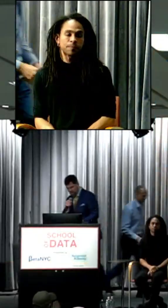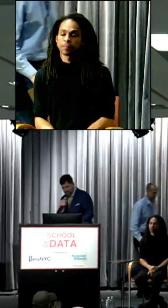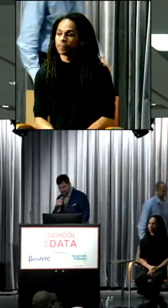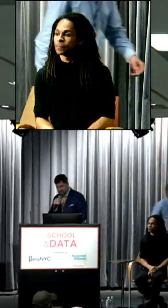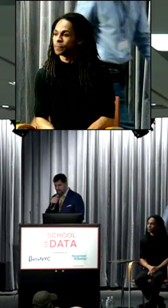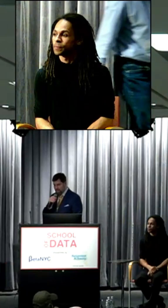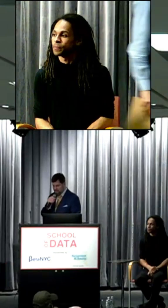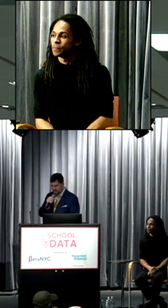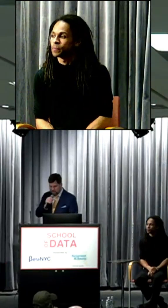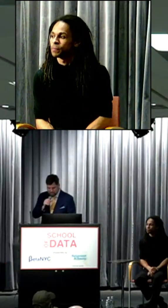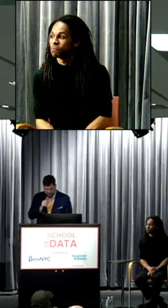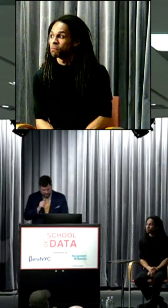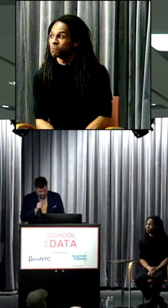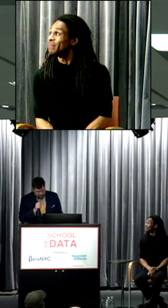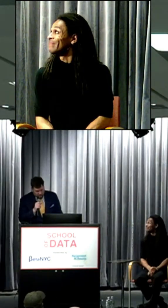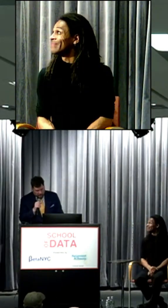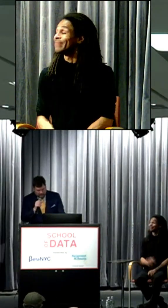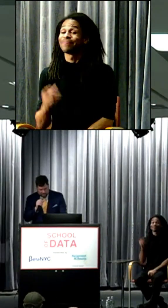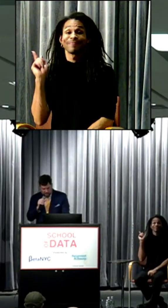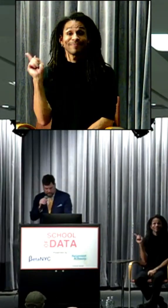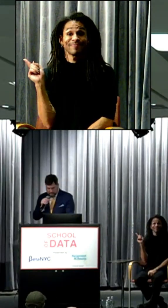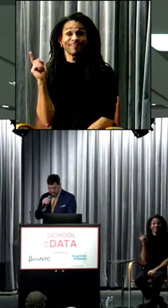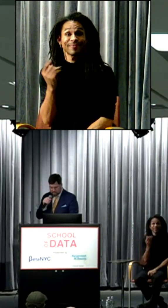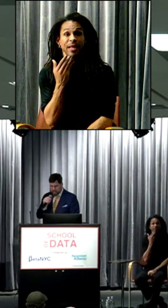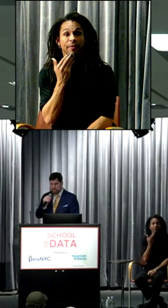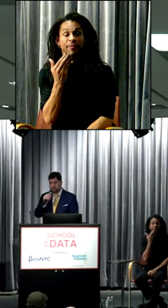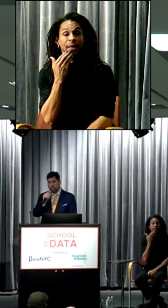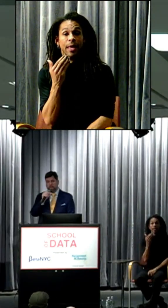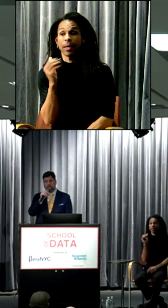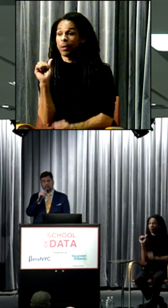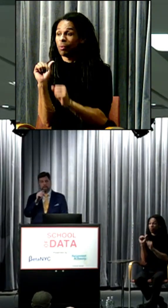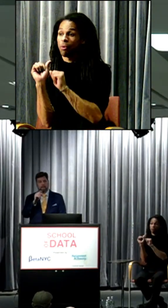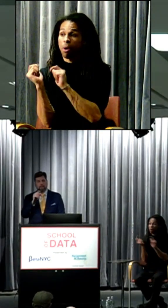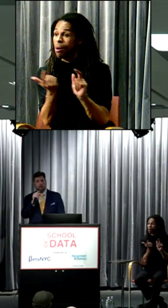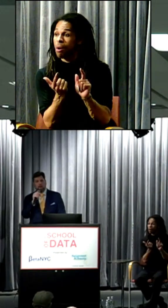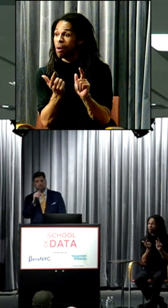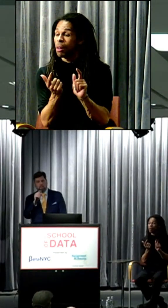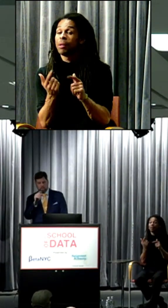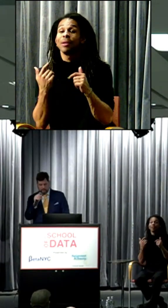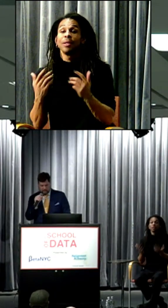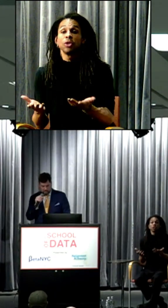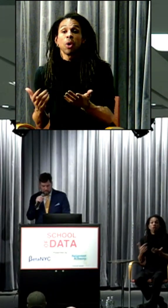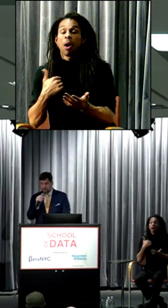The technology that we ended up working with this one wire in a block has, there's a similar